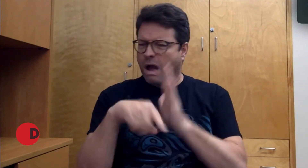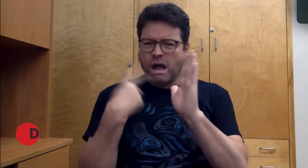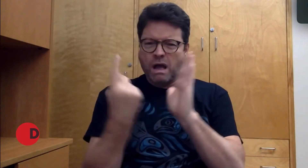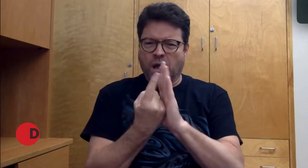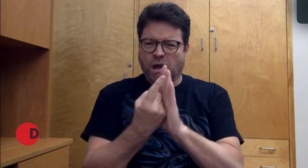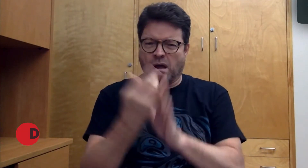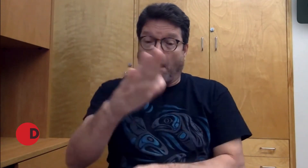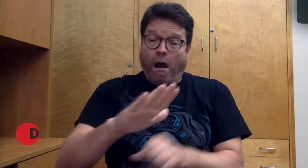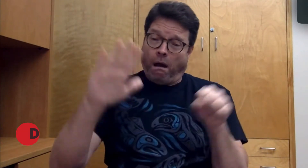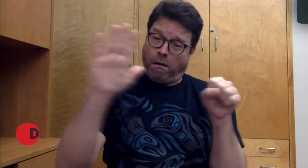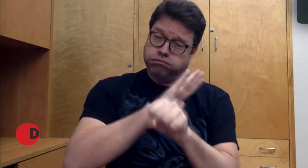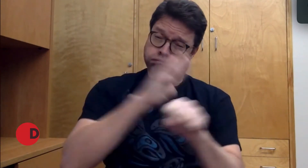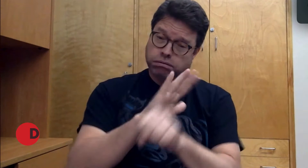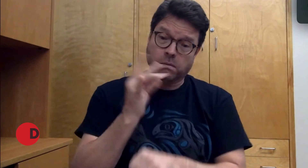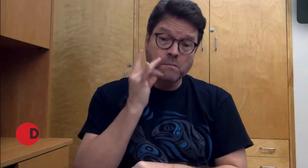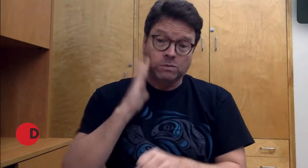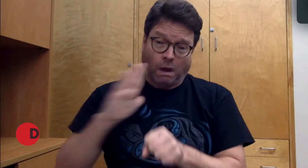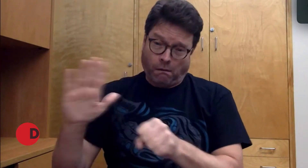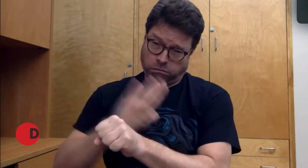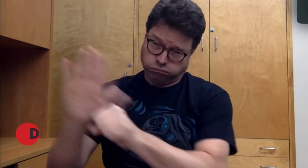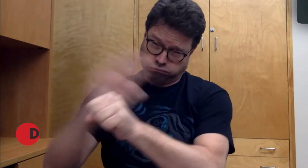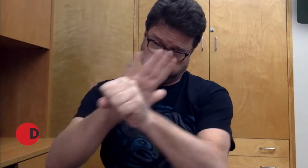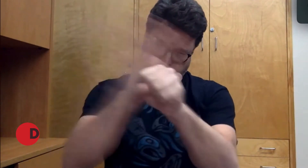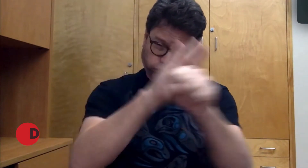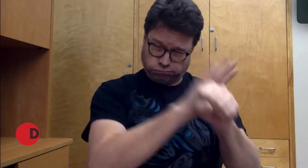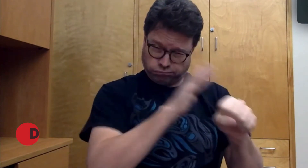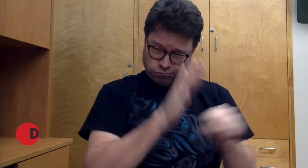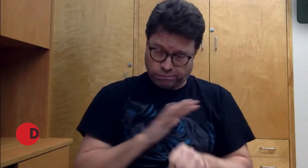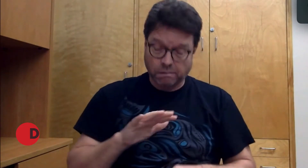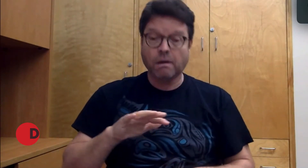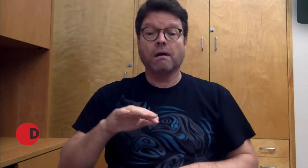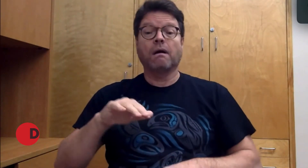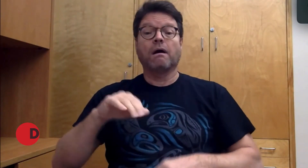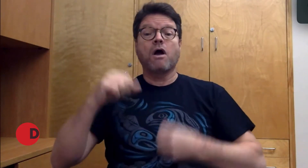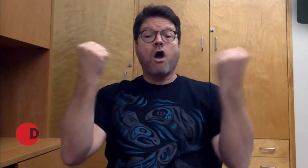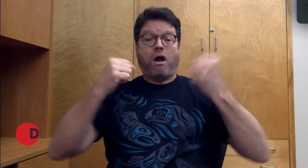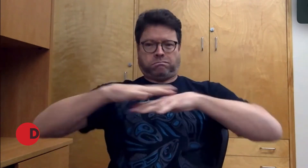Within a few hours, every motel was full and there were a swarm